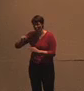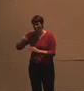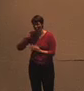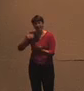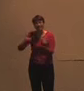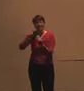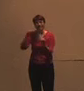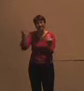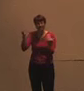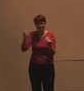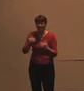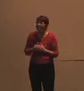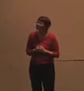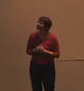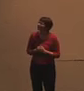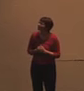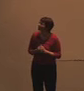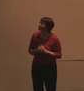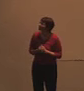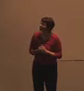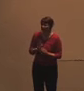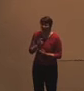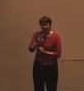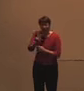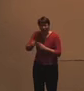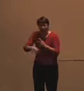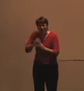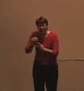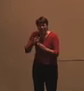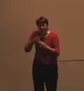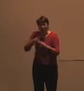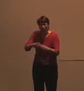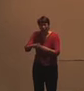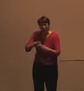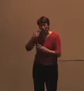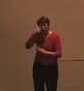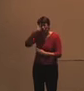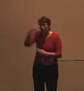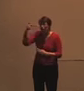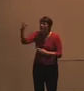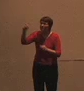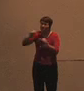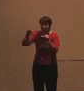It is a dream architecture because architecture has to have a roof.